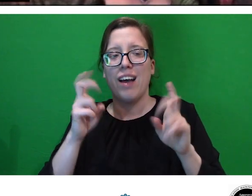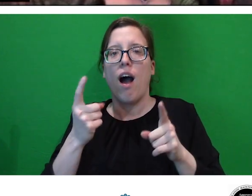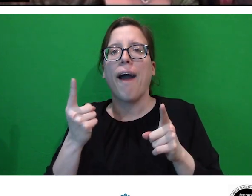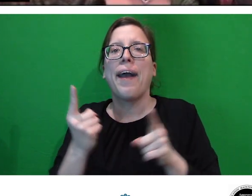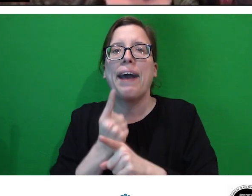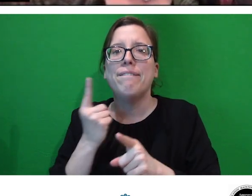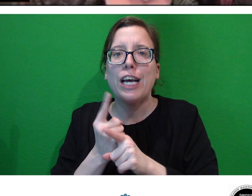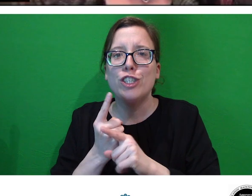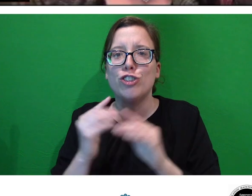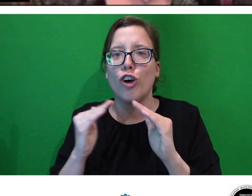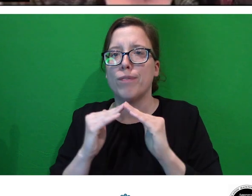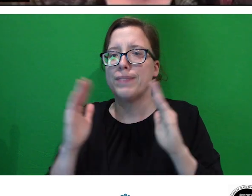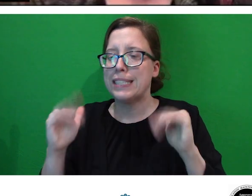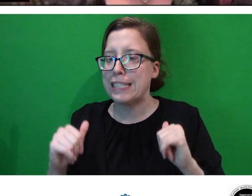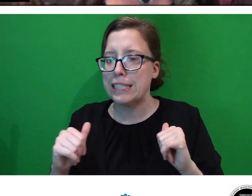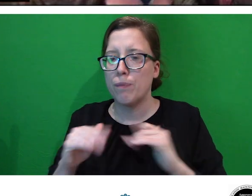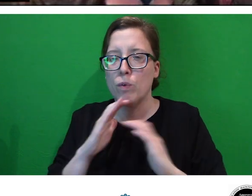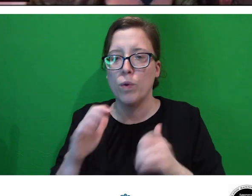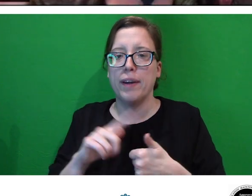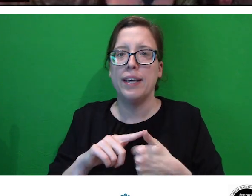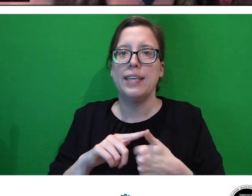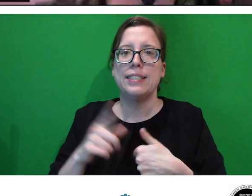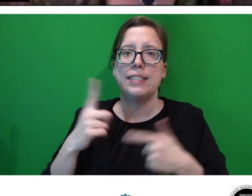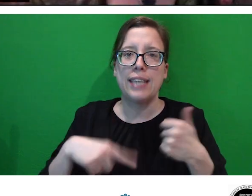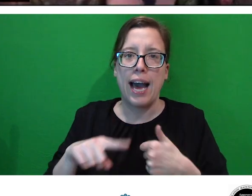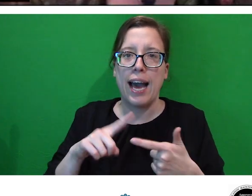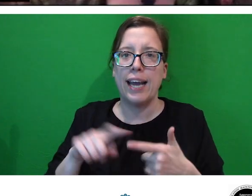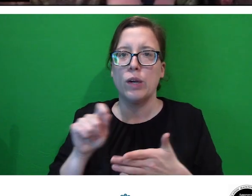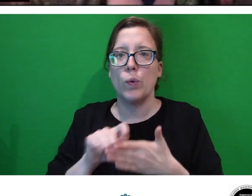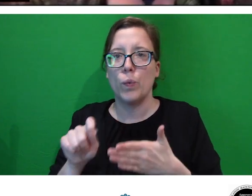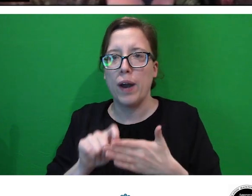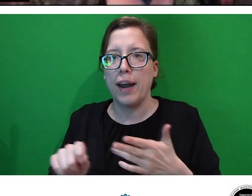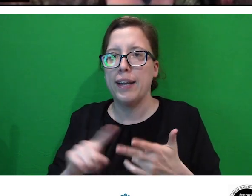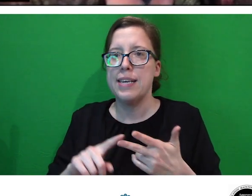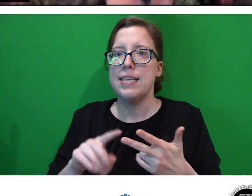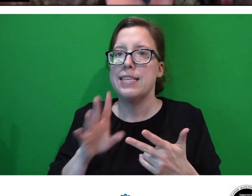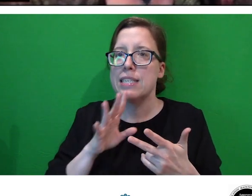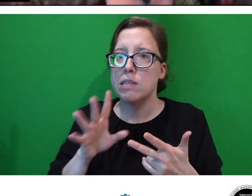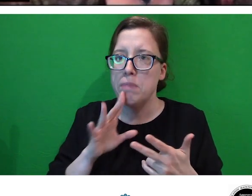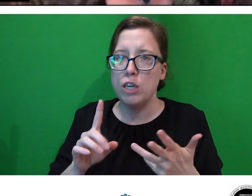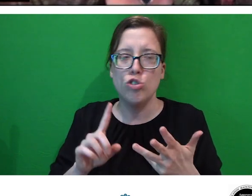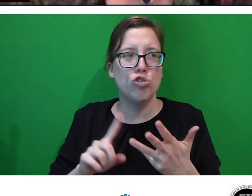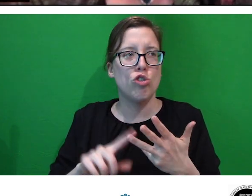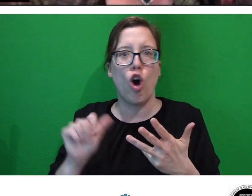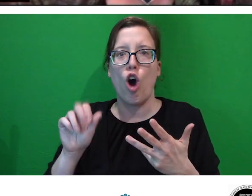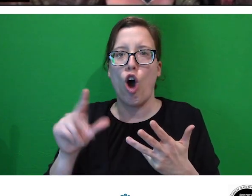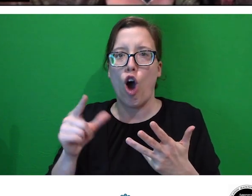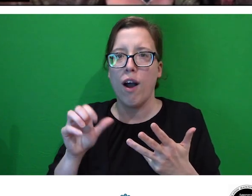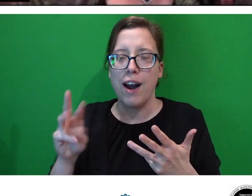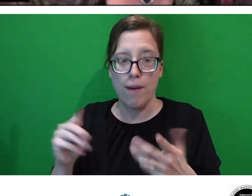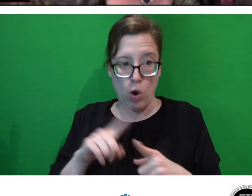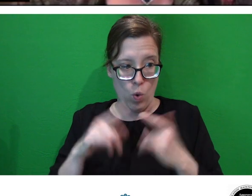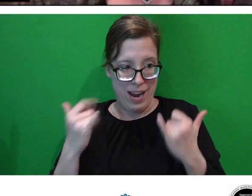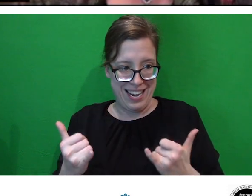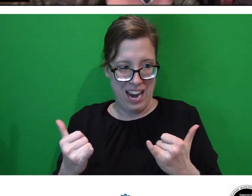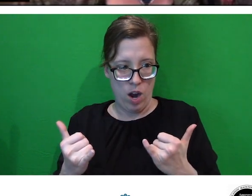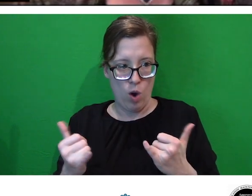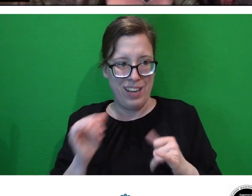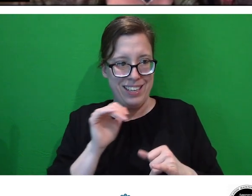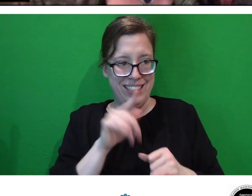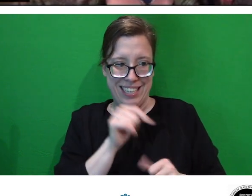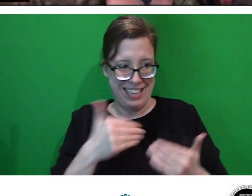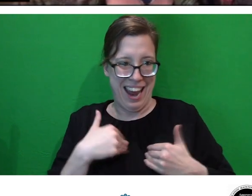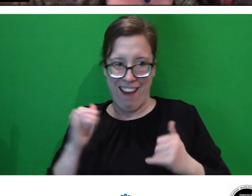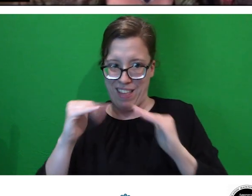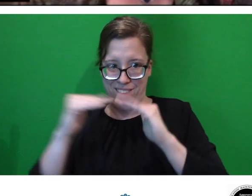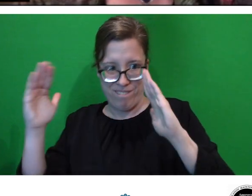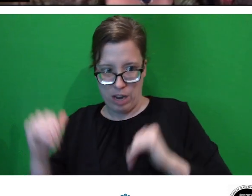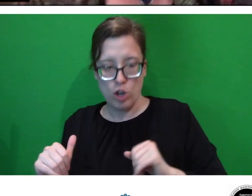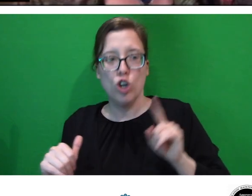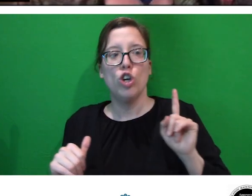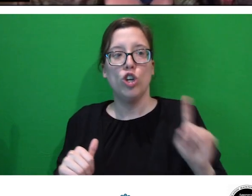till we can structure a conventional system of communication–sign, writing, speech,